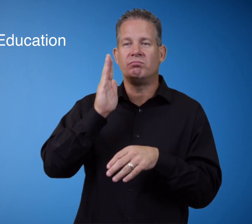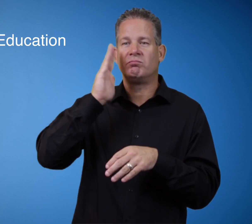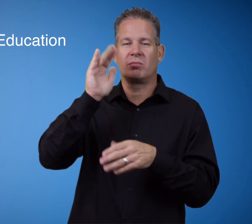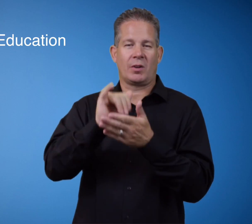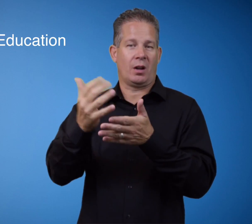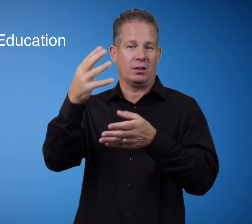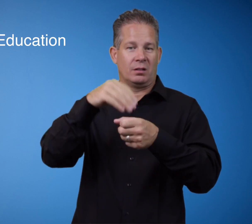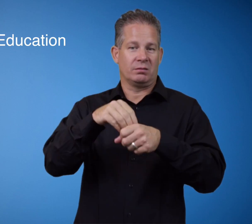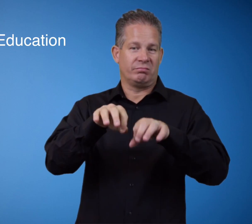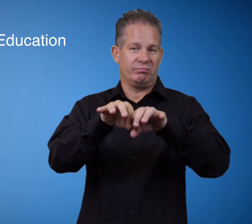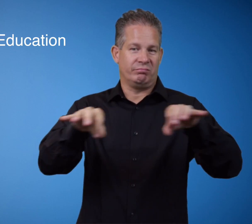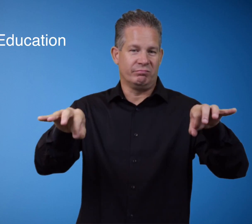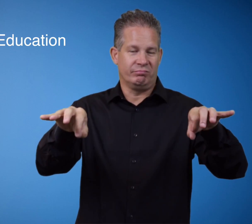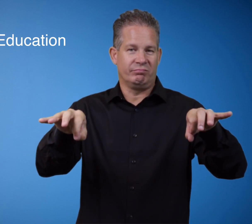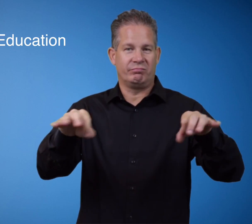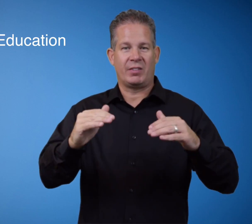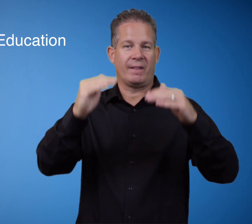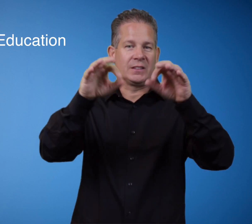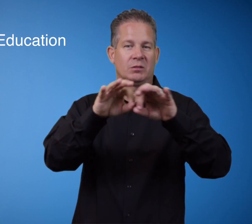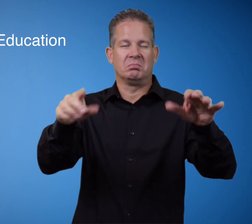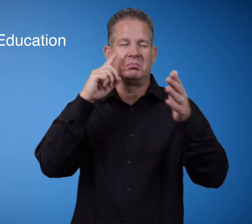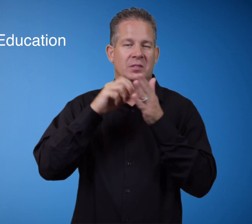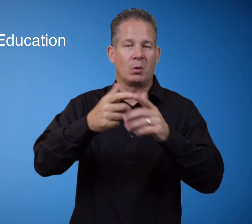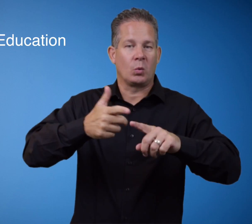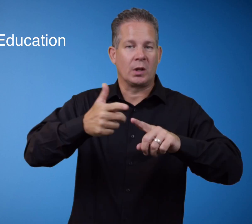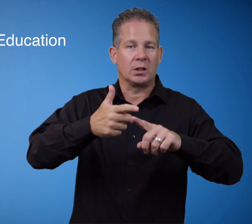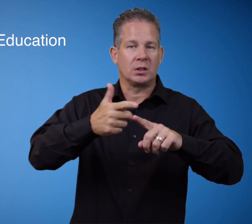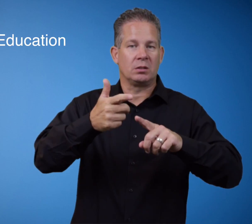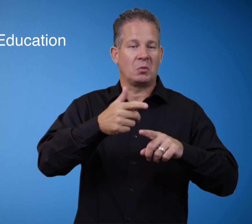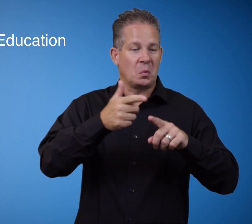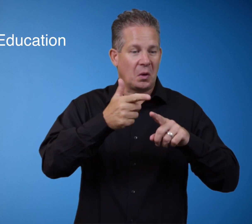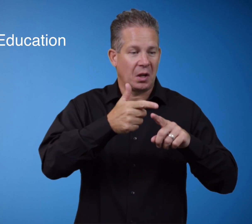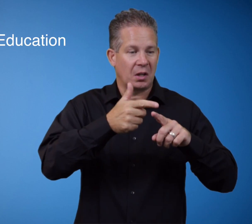This could include a degree or an advanced degree such as welding.